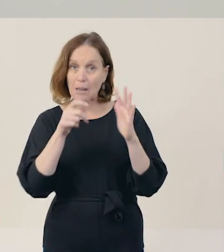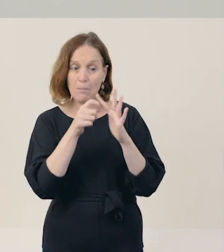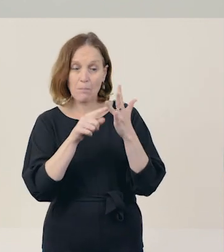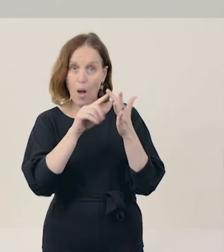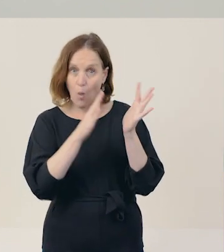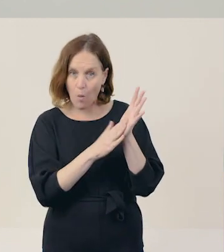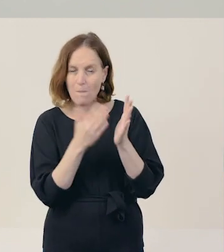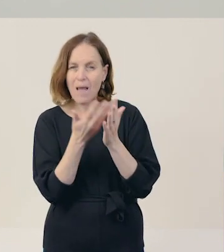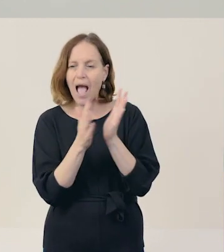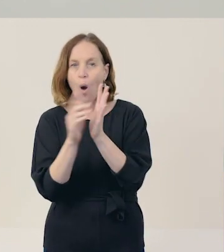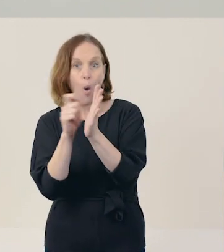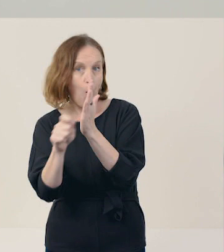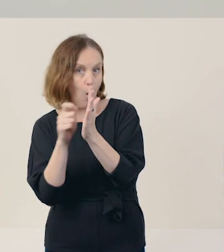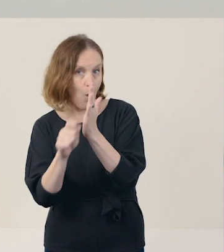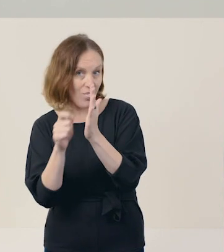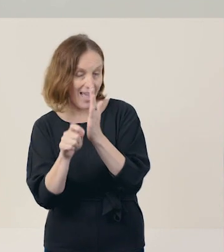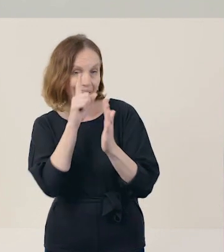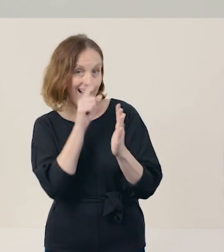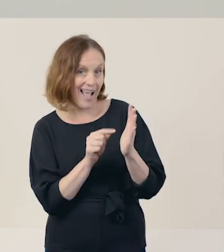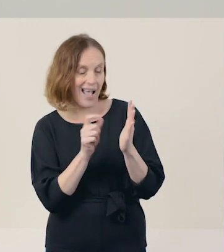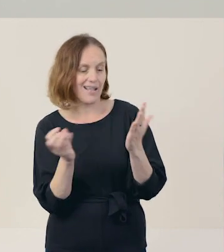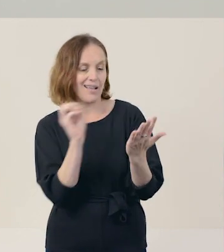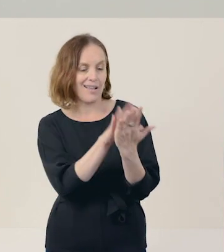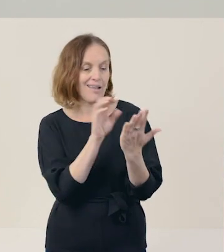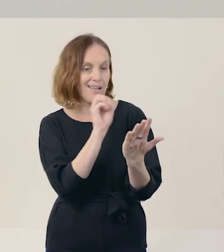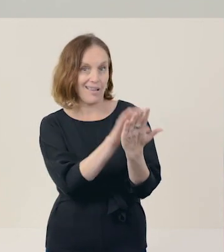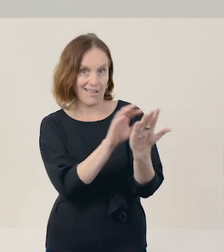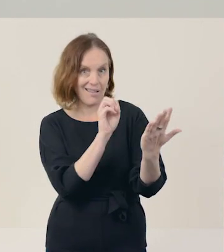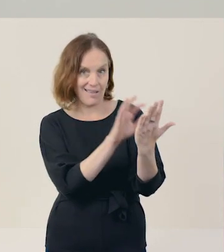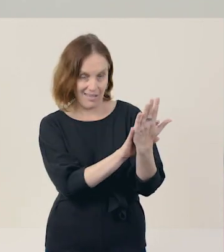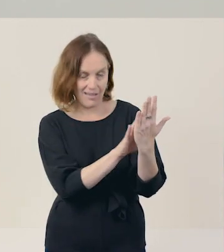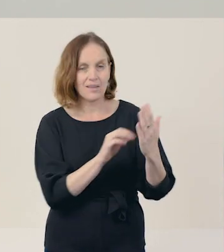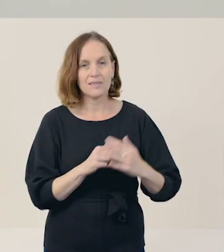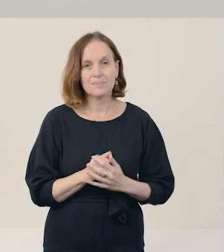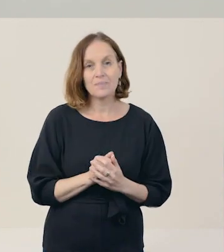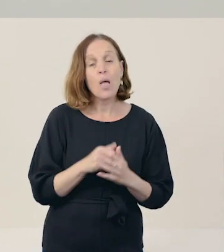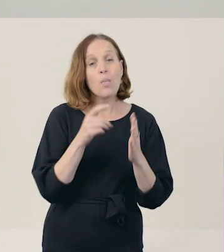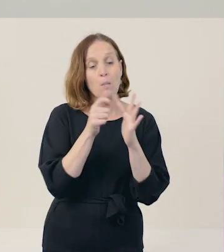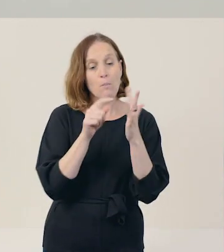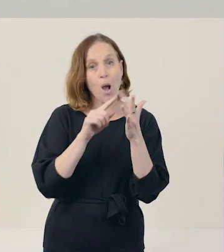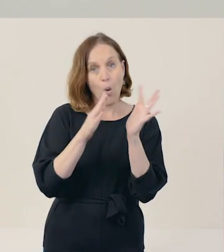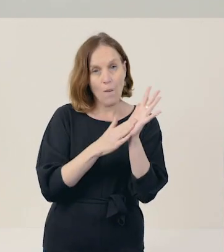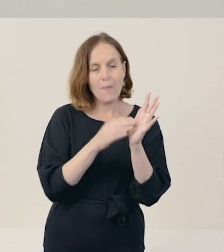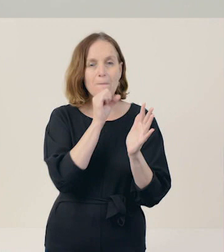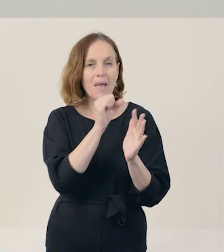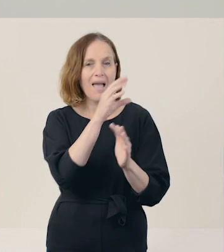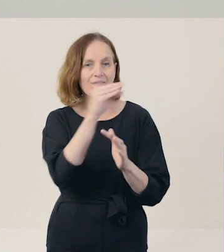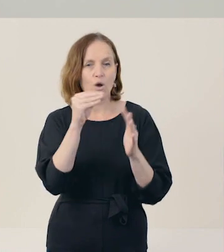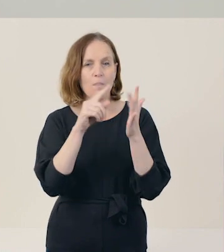how authors develop character traits, indirectly. The poem we are going to read is, 'The Man From Ironbark'.